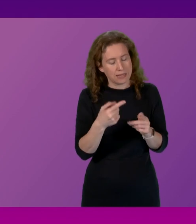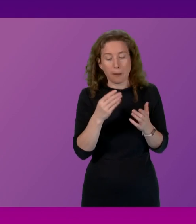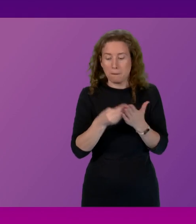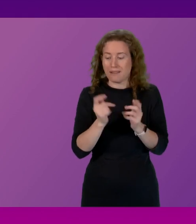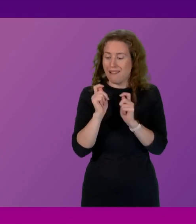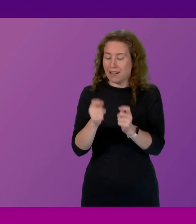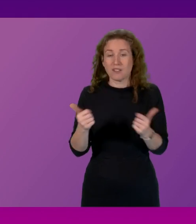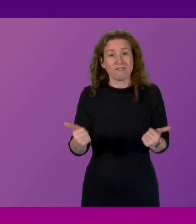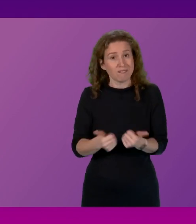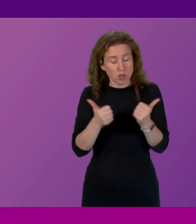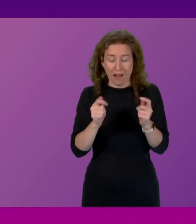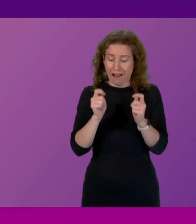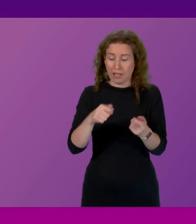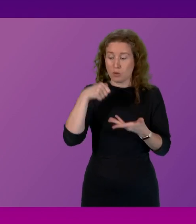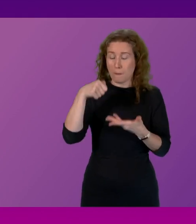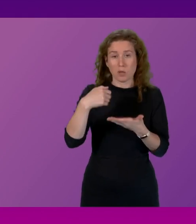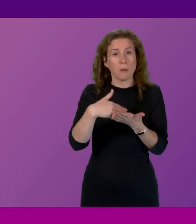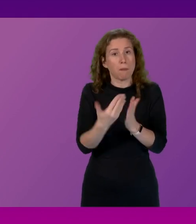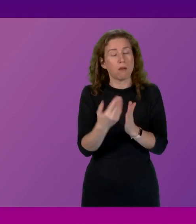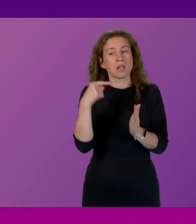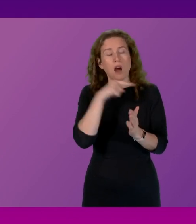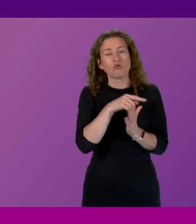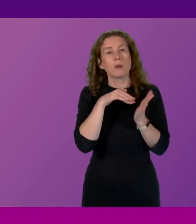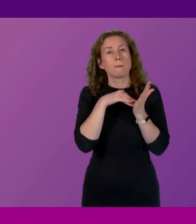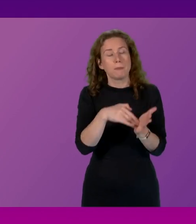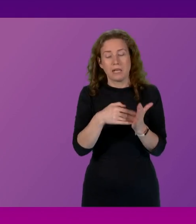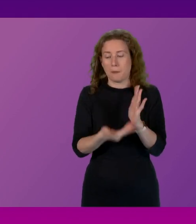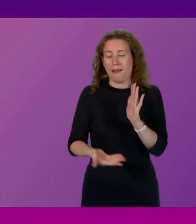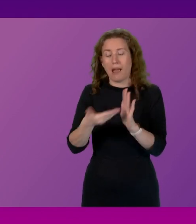It was allocated to budgets as part of £100 million of additional funding that went to